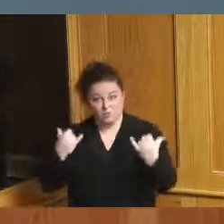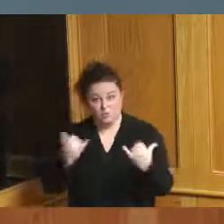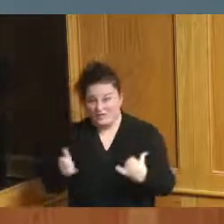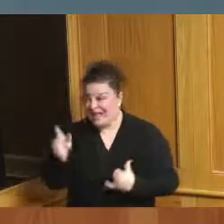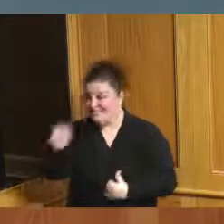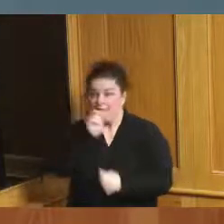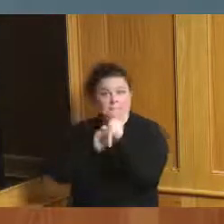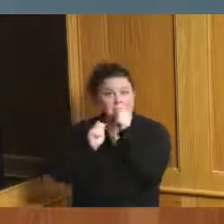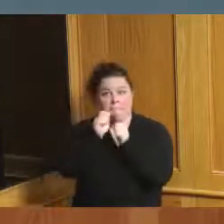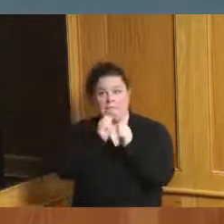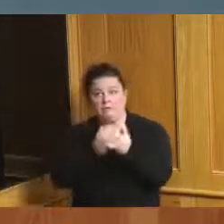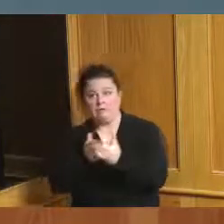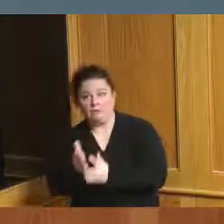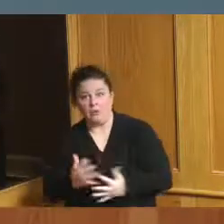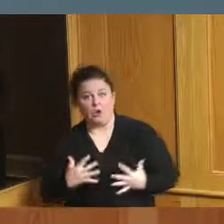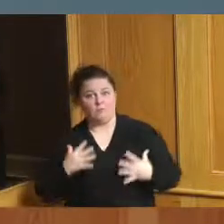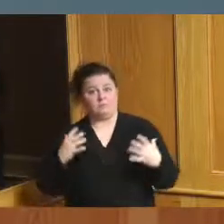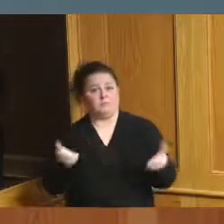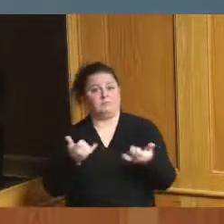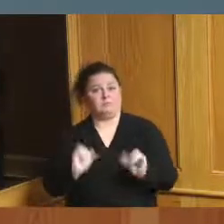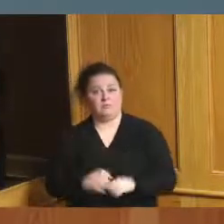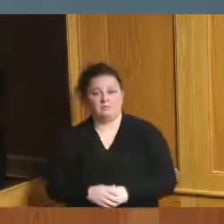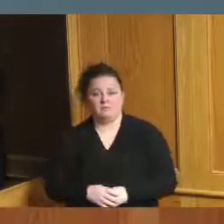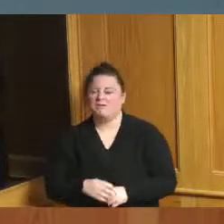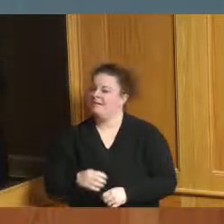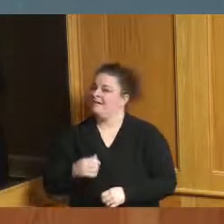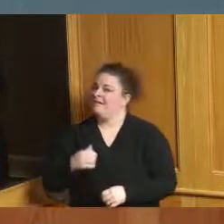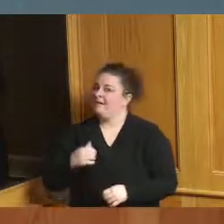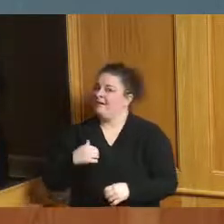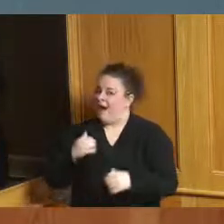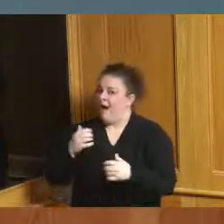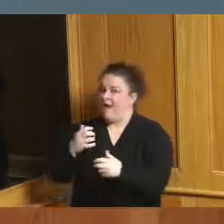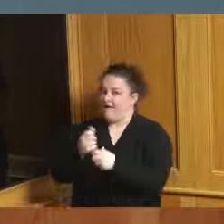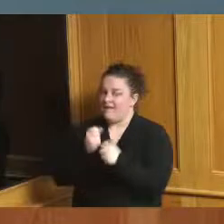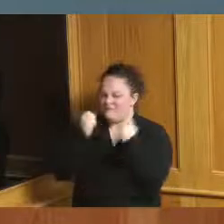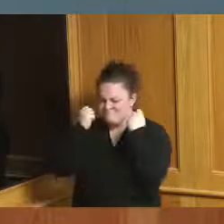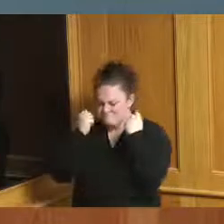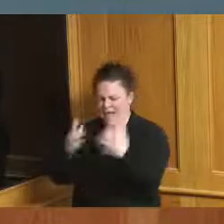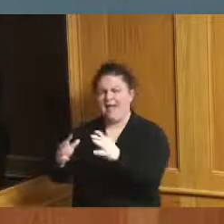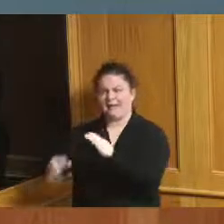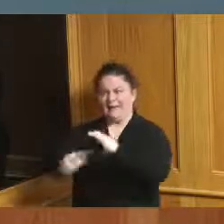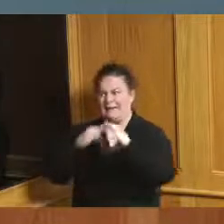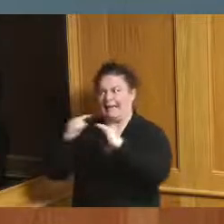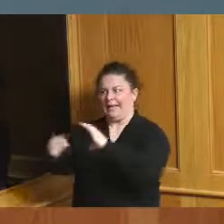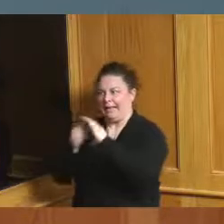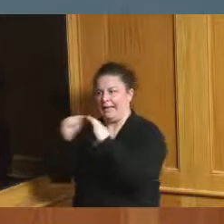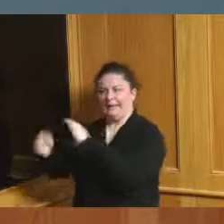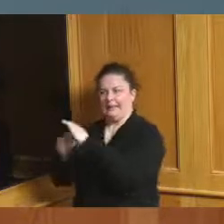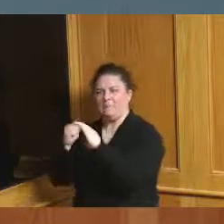how and i keep getting more emails from people of how they had to work came back they received they